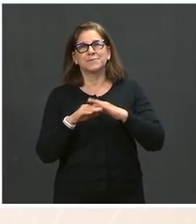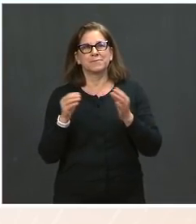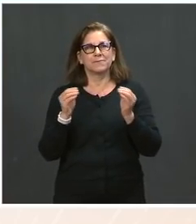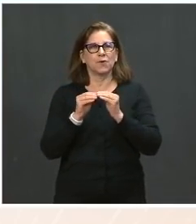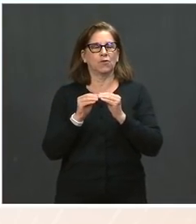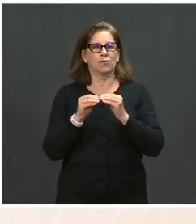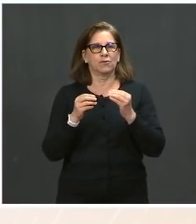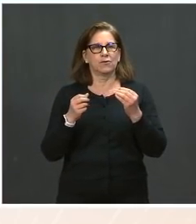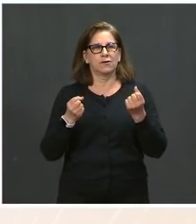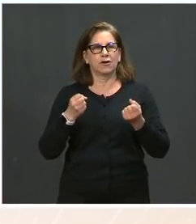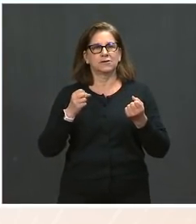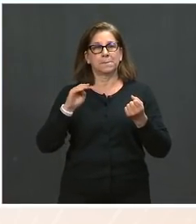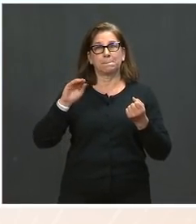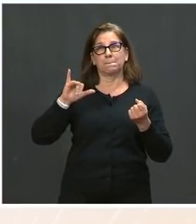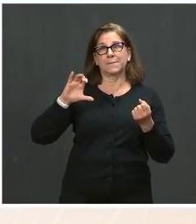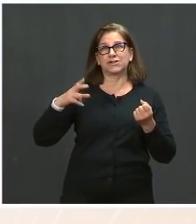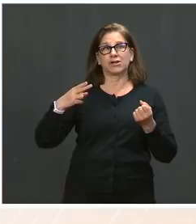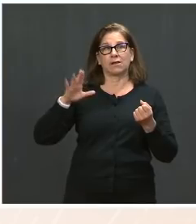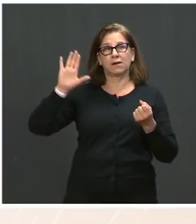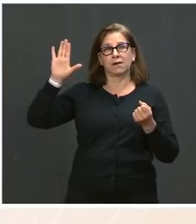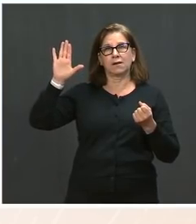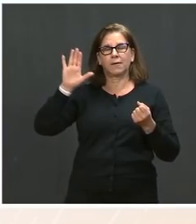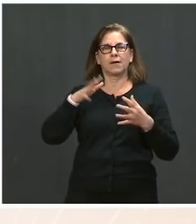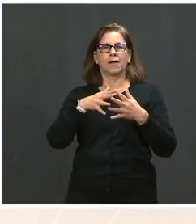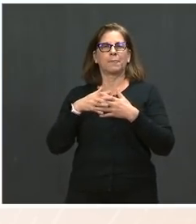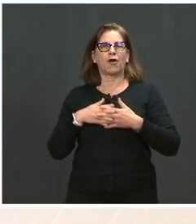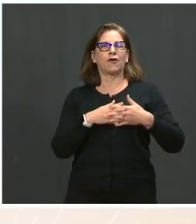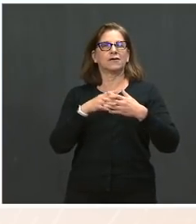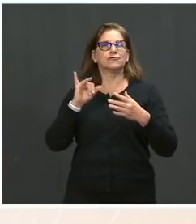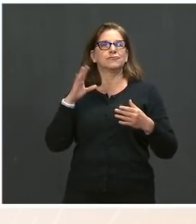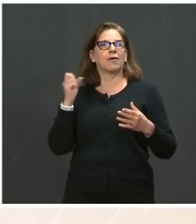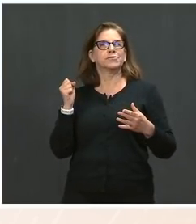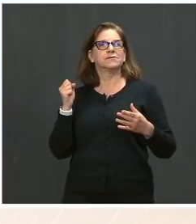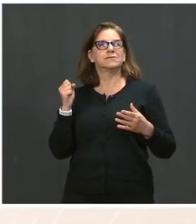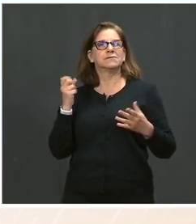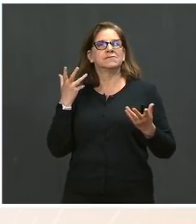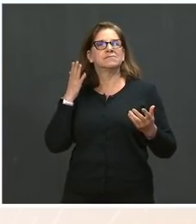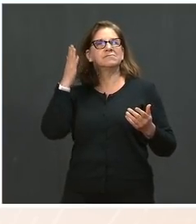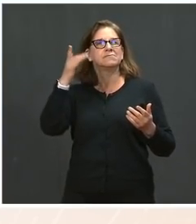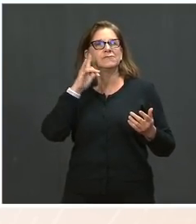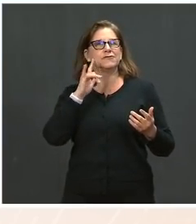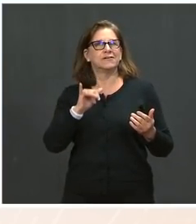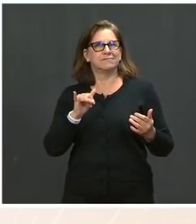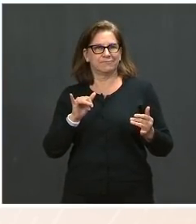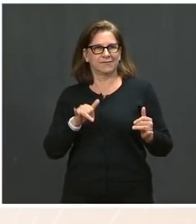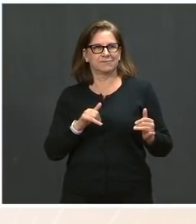I'm so -- I feel so happy for America that we have a President